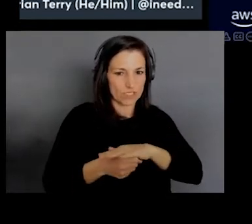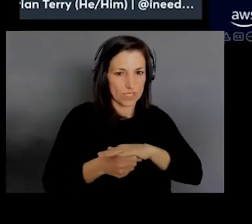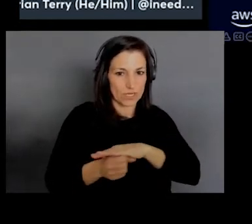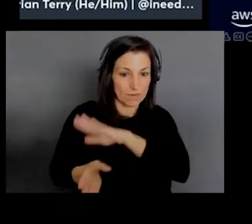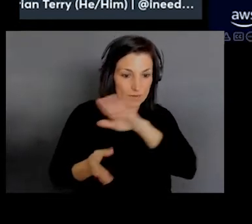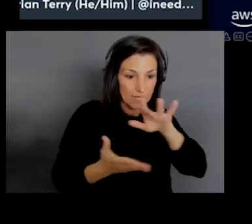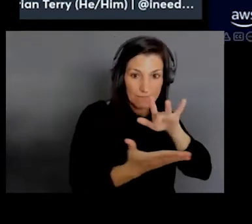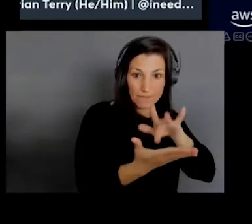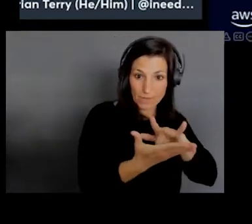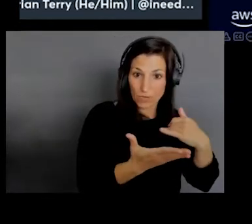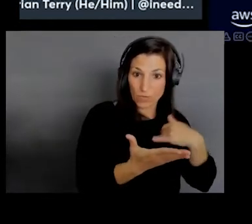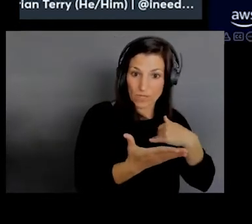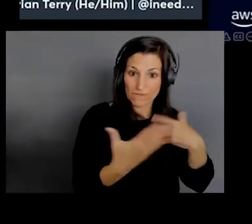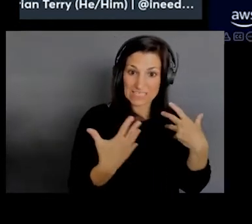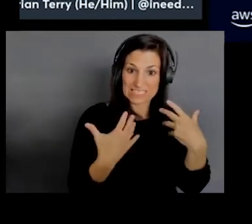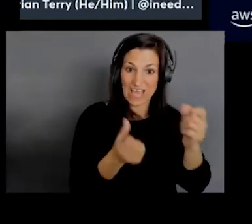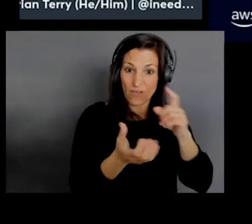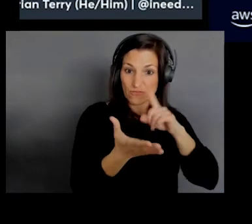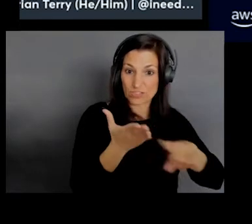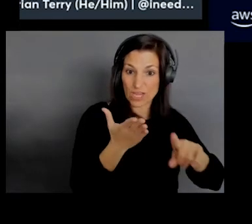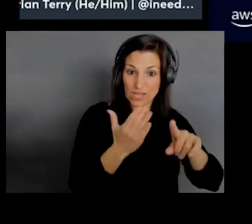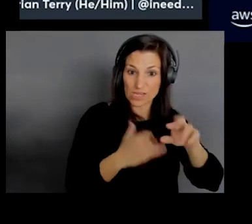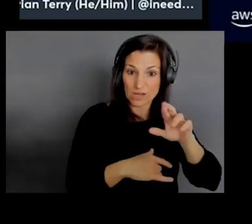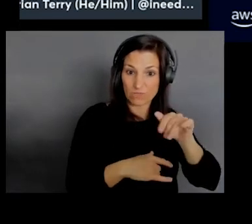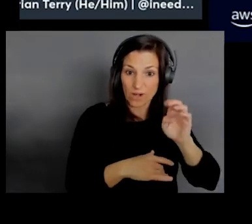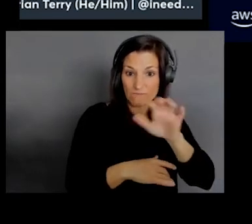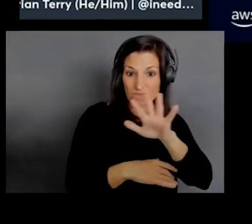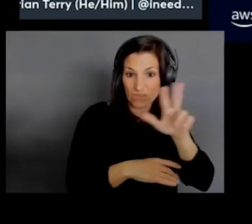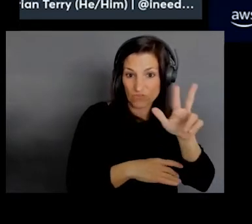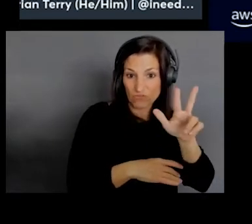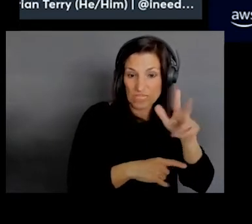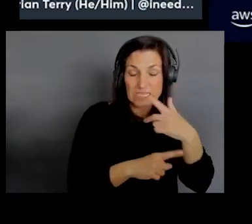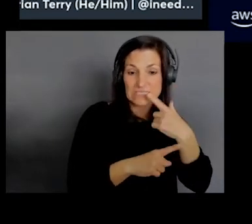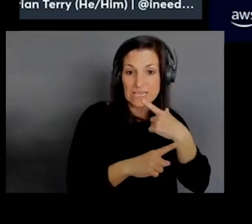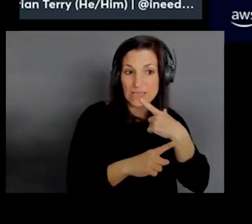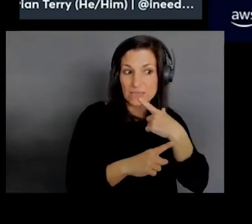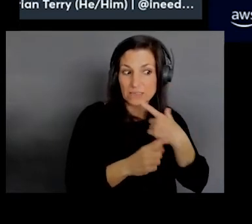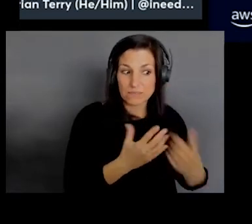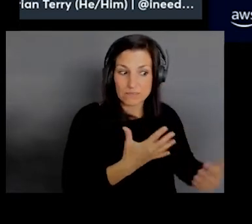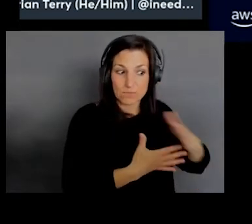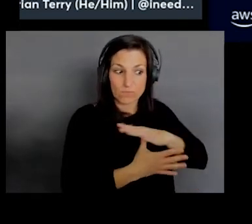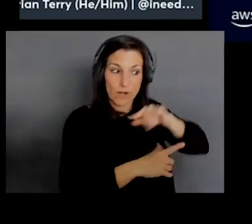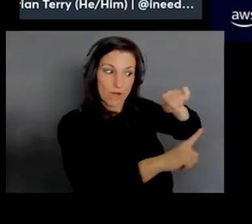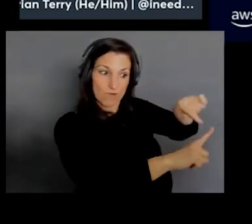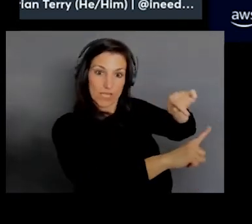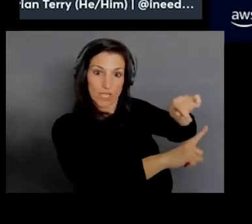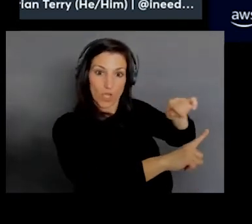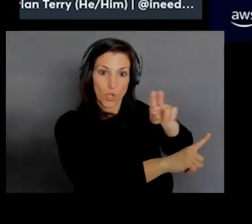telling me is my primary region US-East-1 healthy, and in the happy path it is.